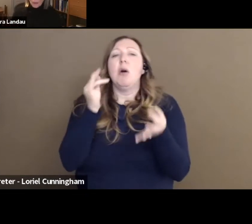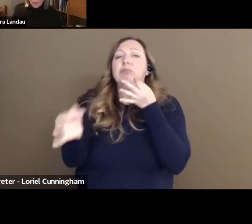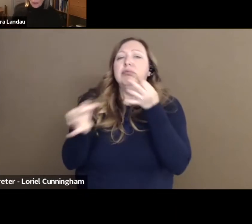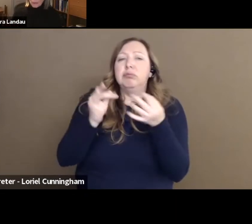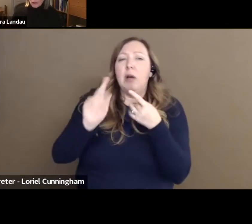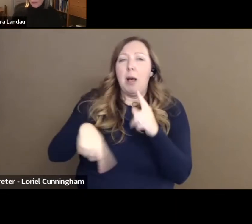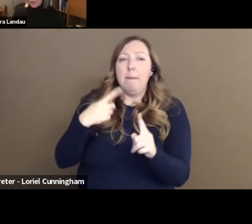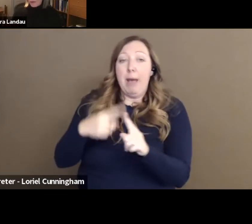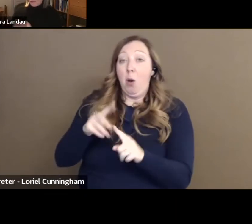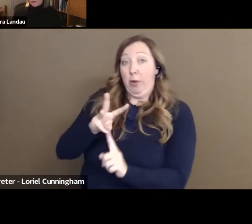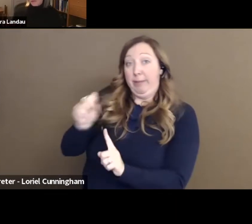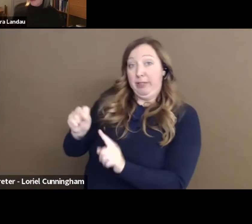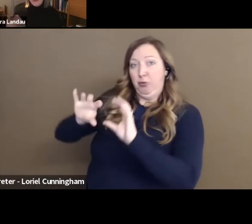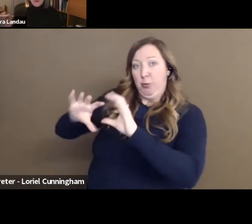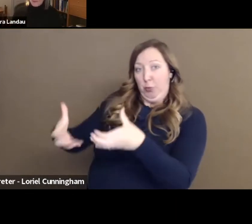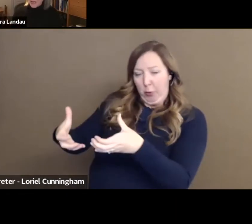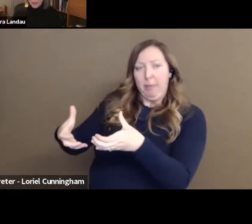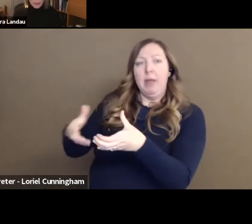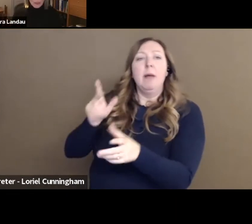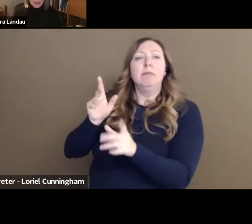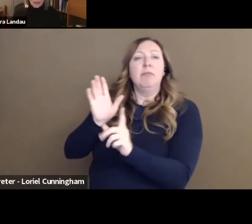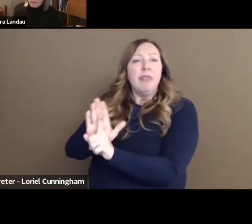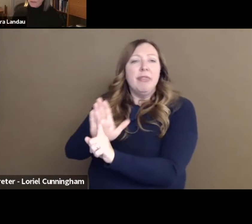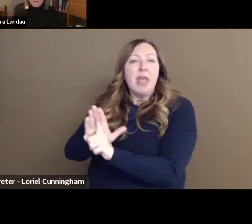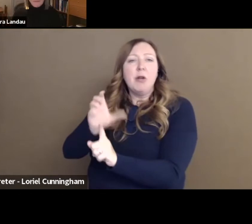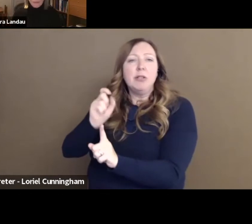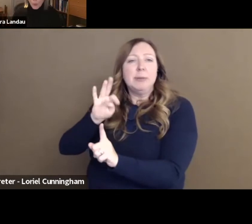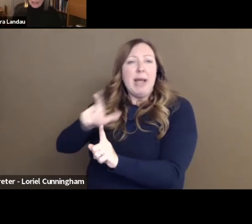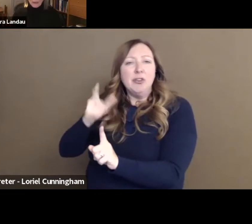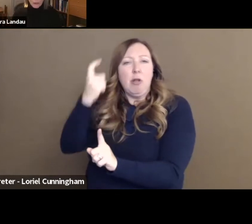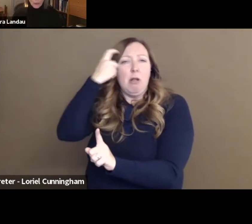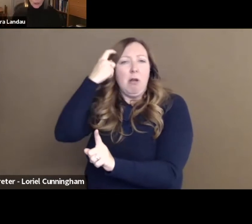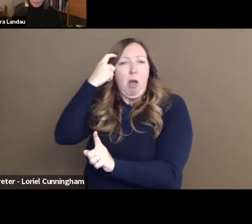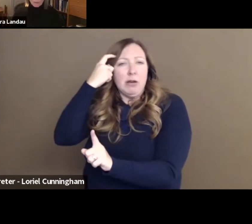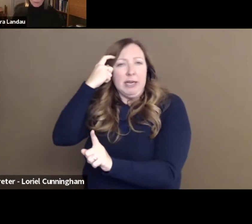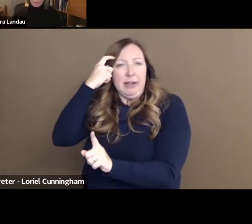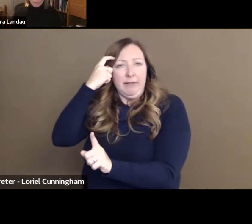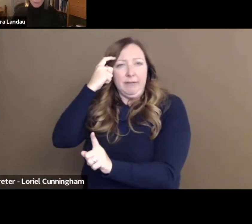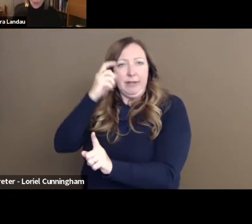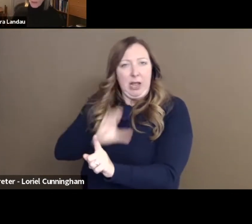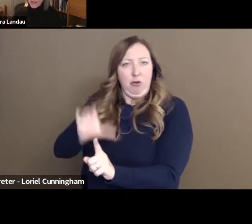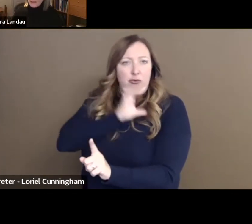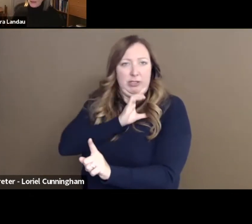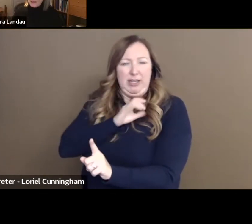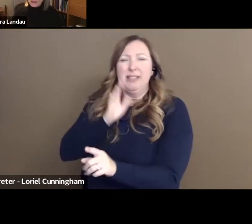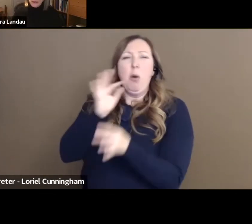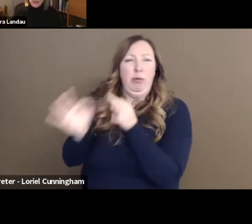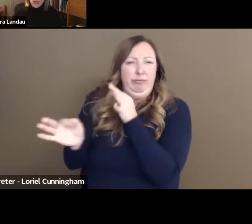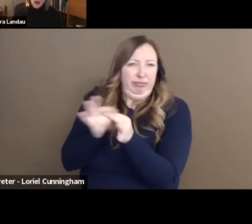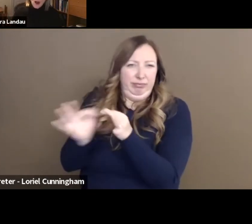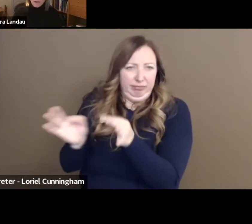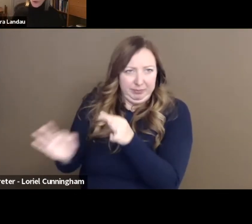william syndrome that we've accrued over the past uh 20 years or so